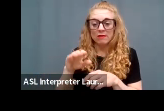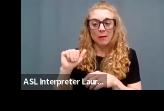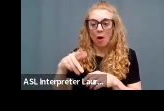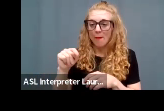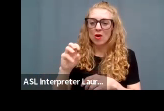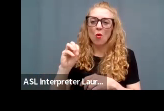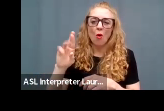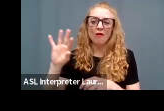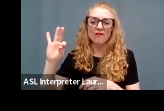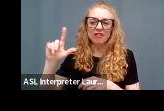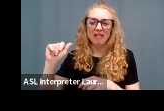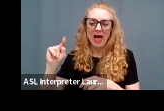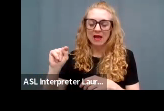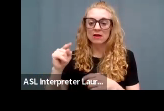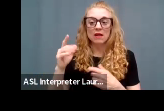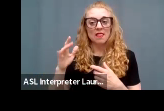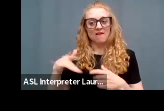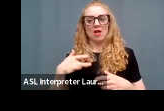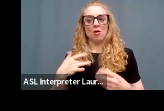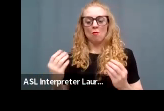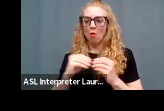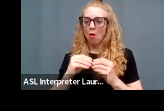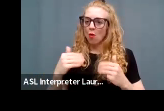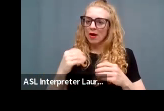know they have had a degree of Independence that in some cases have never had an entire